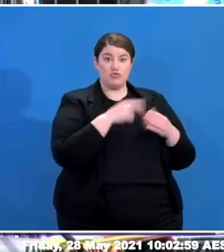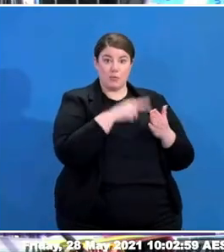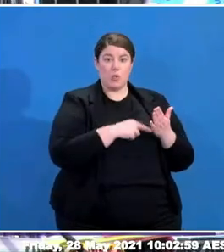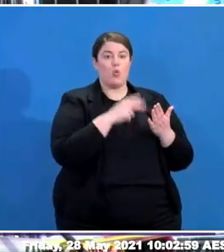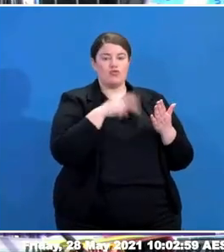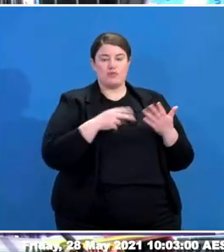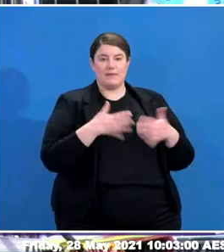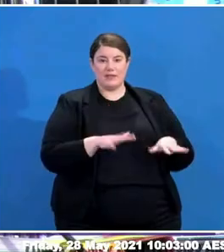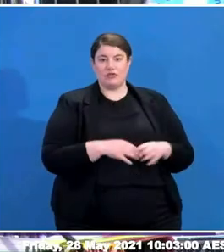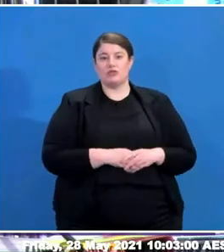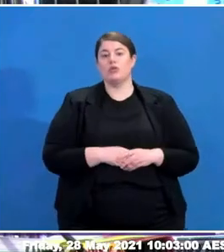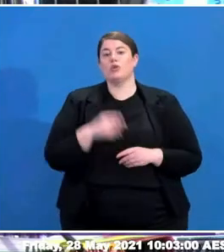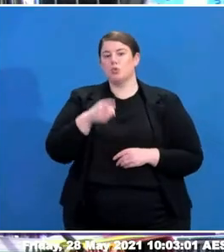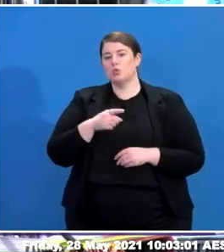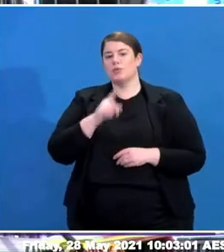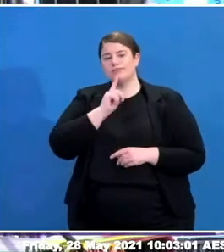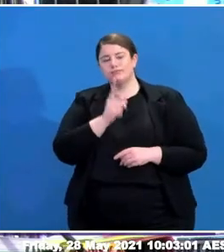You spoke to the report drawing the Board's attention in